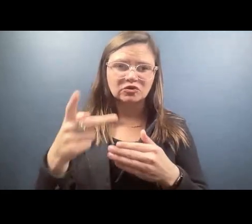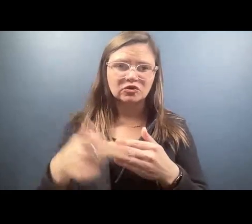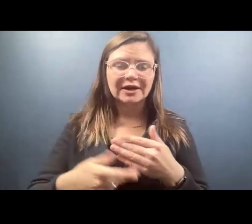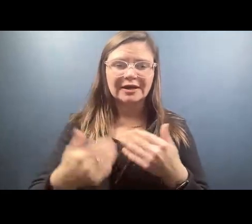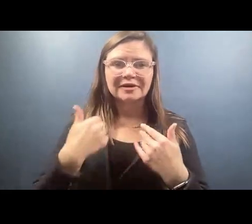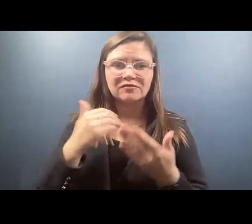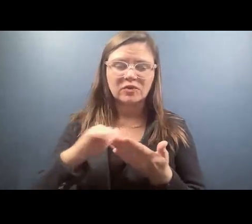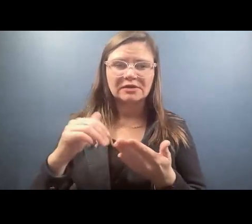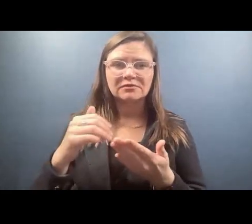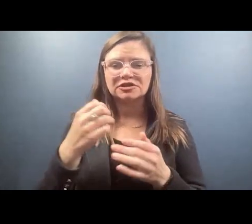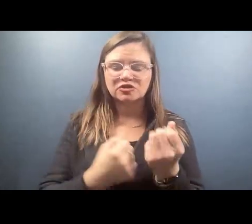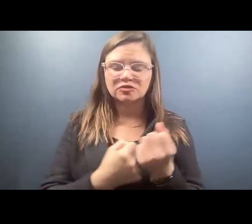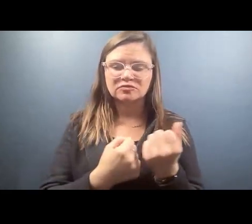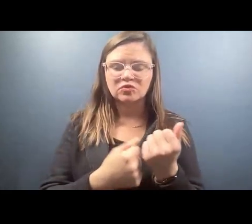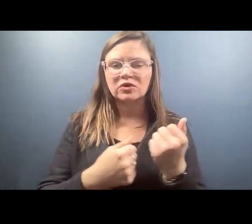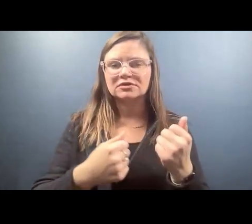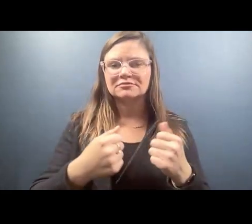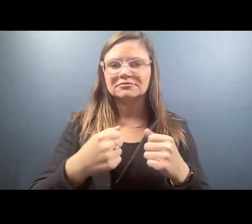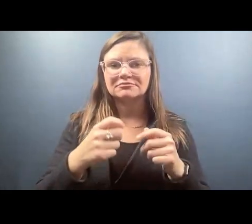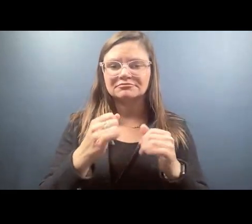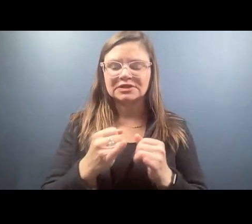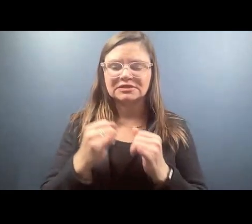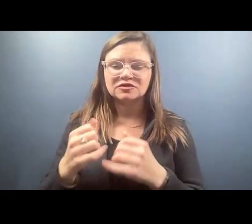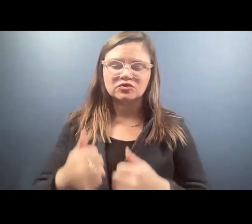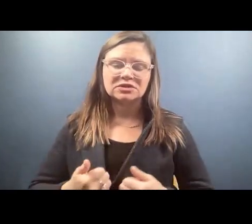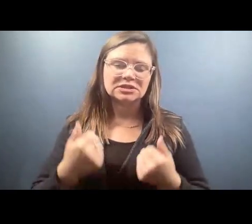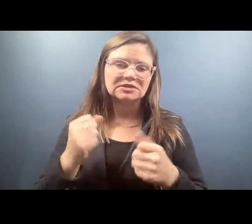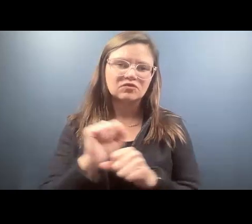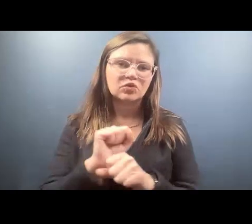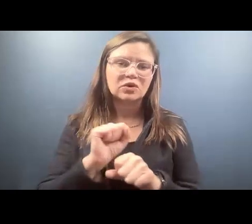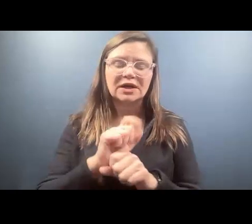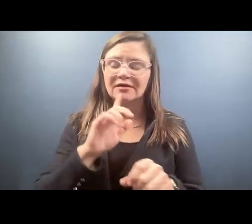individuals with I/DD to live, work and fully participate in their communities.